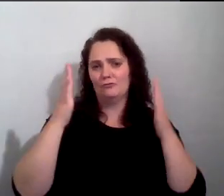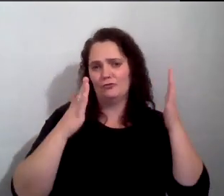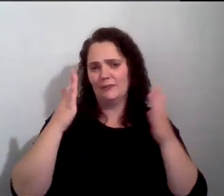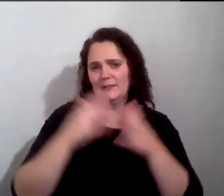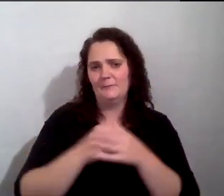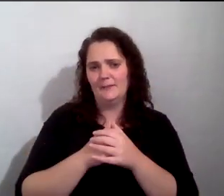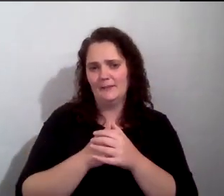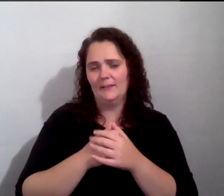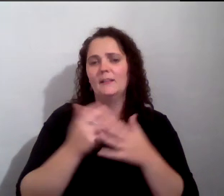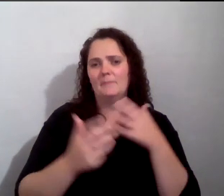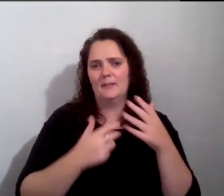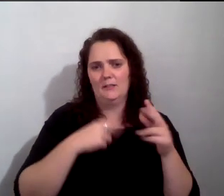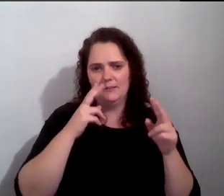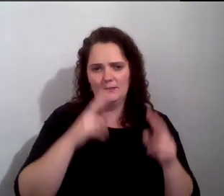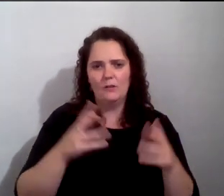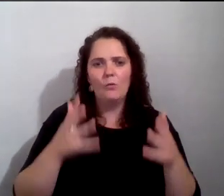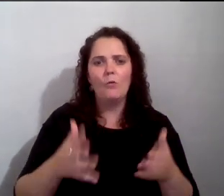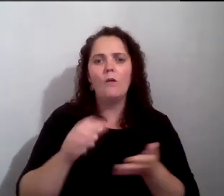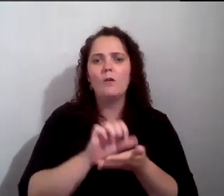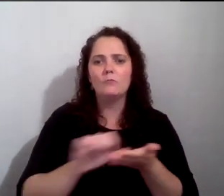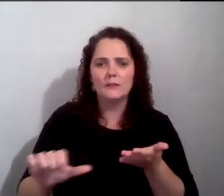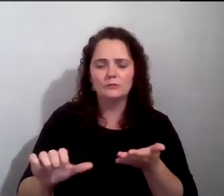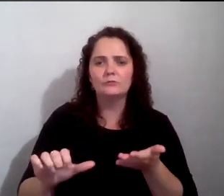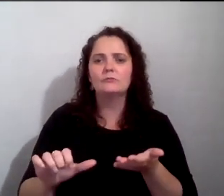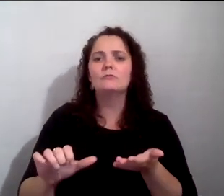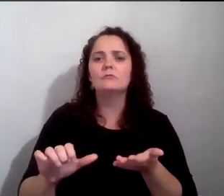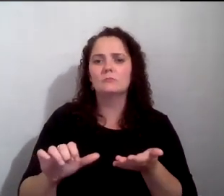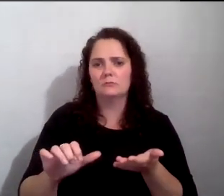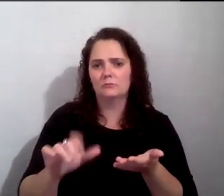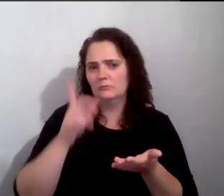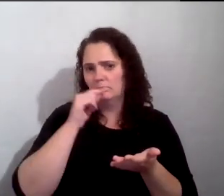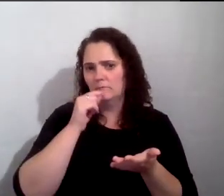Baby dreaming and it's about seeing a lot of operations that were about women